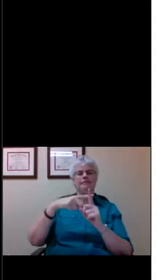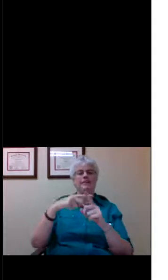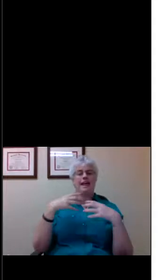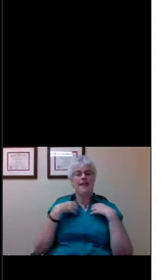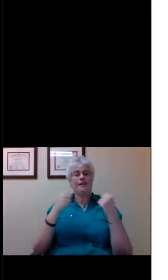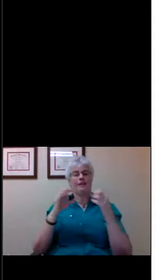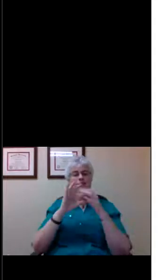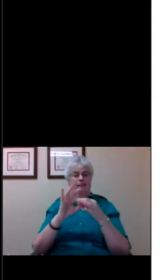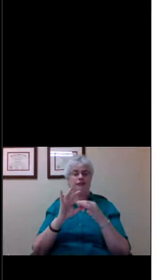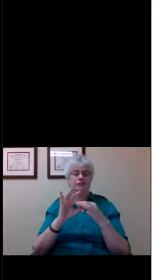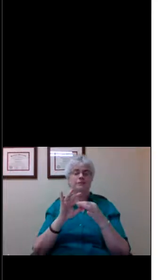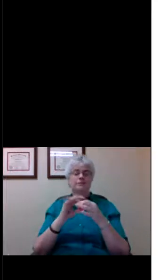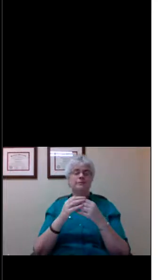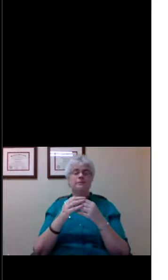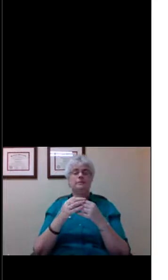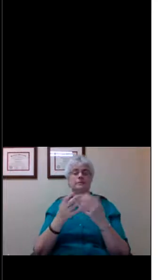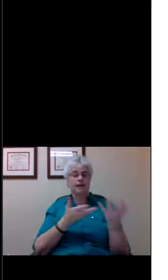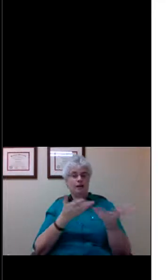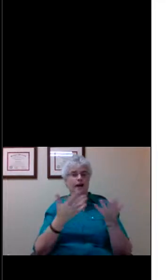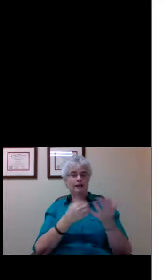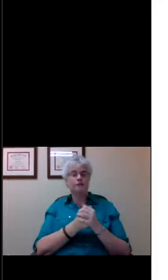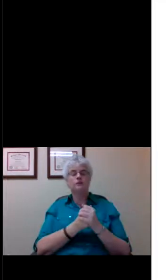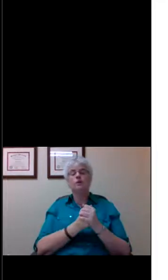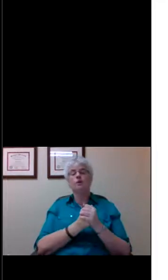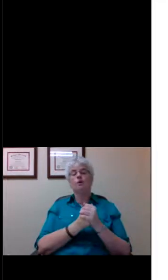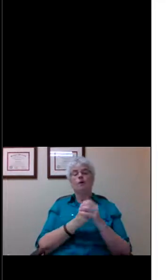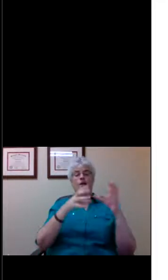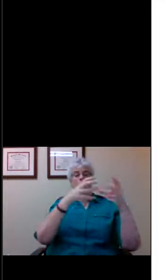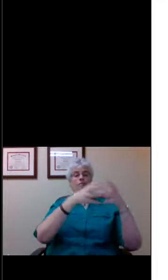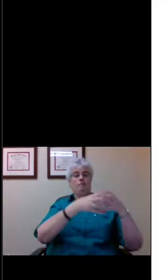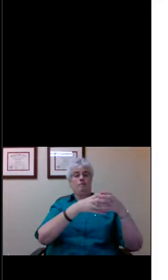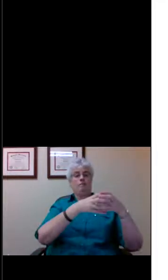create a positive- to create positive healthy relationships and interactions,